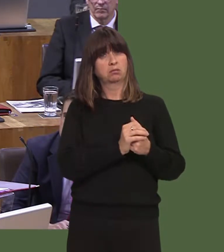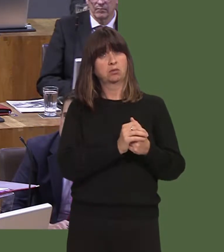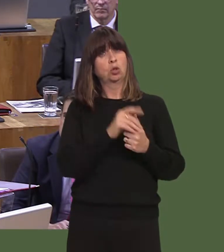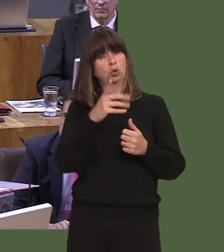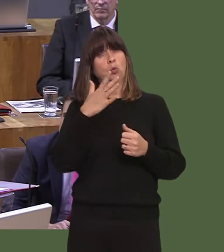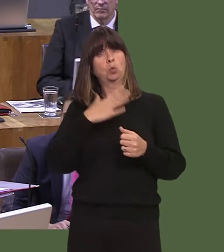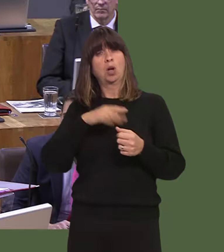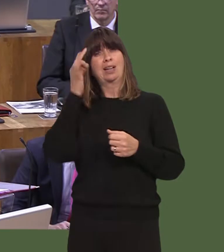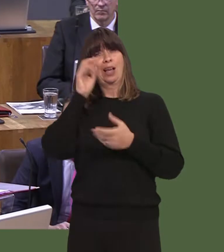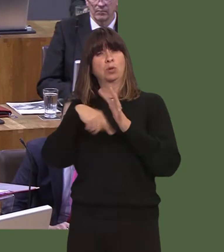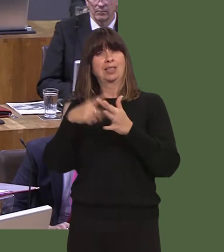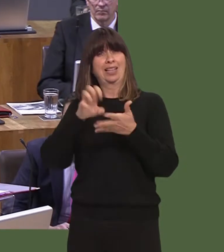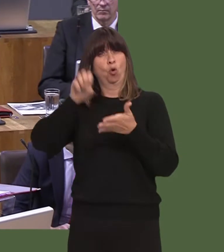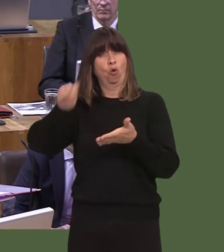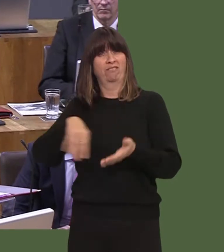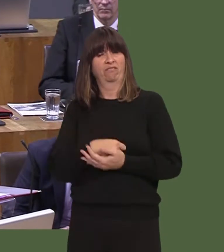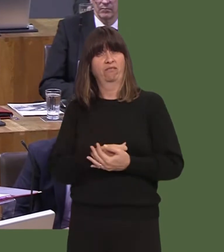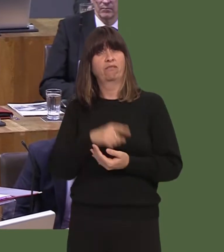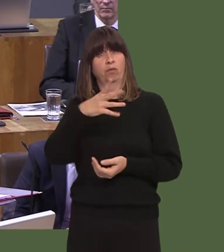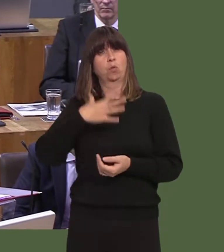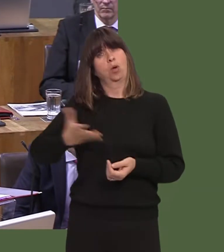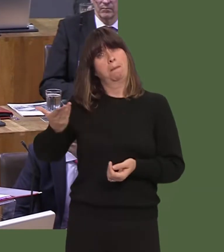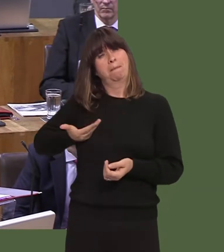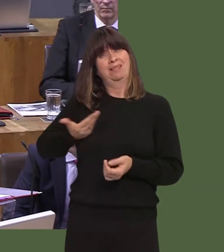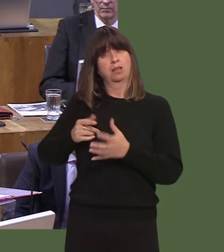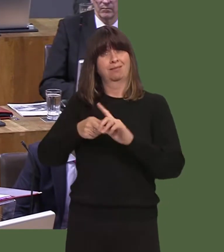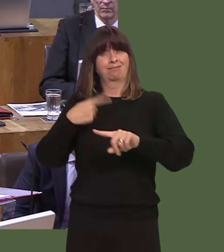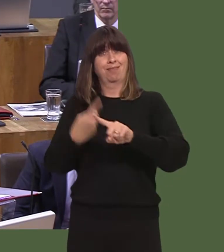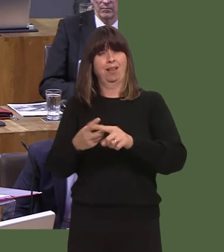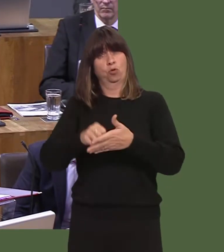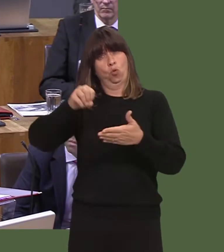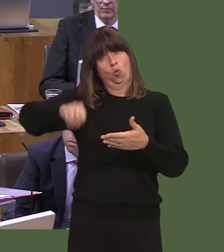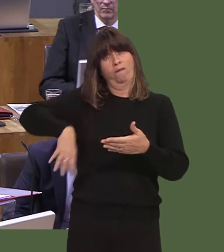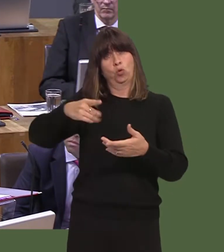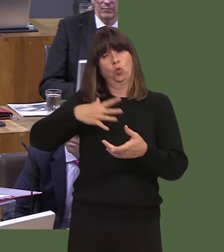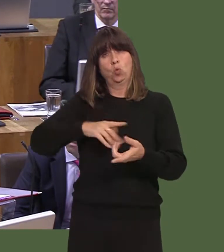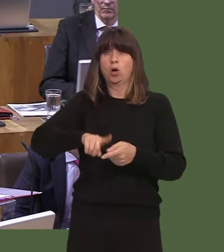rid of council tax, getting rid of business rates, and the replacement with another form of taxation.